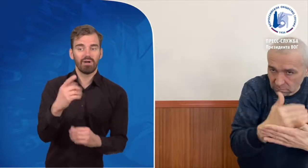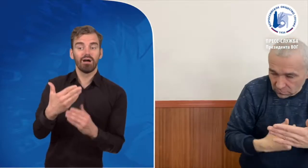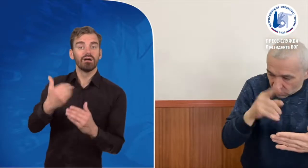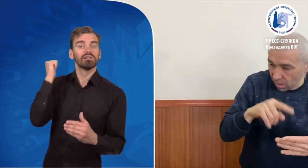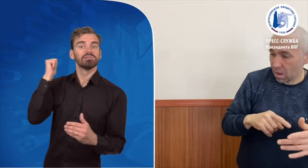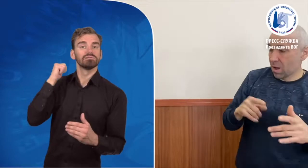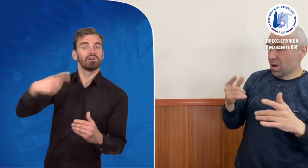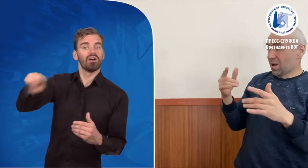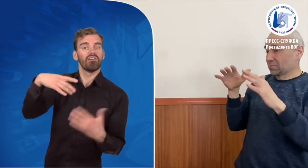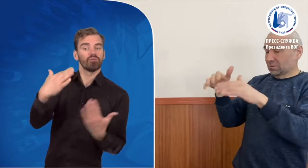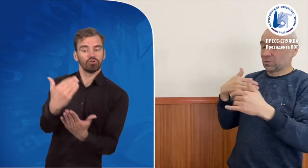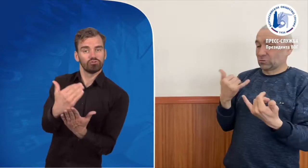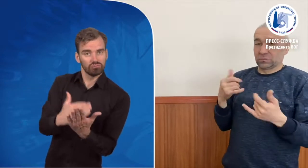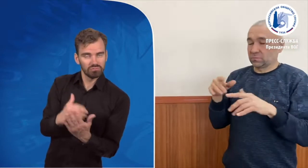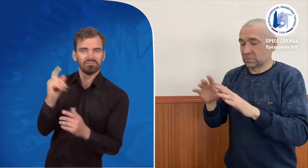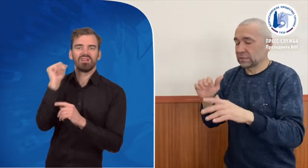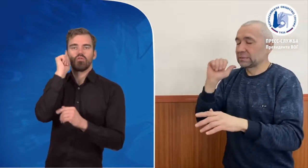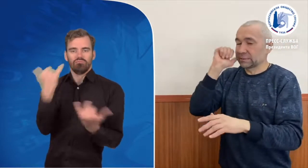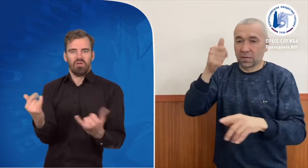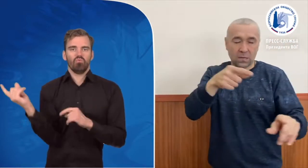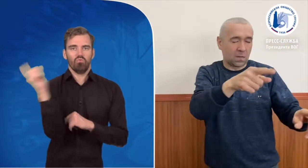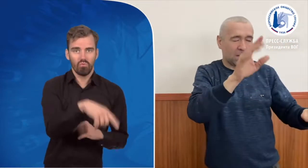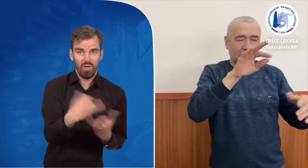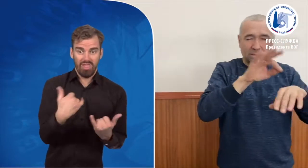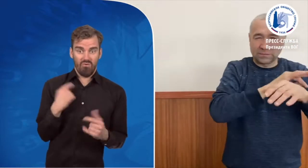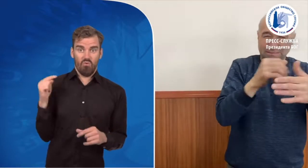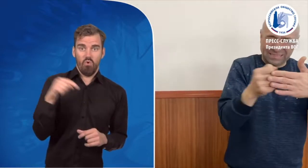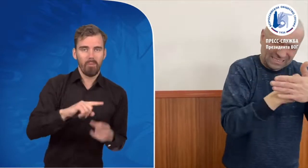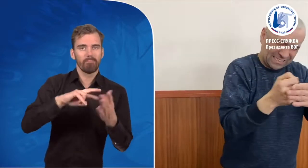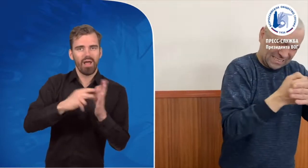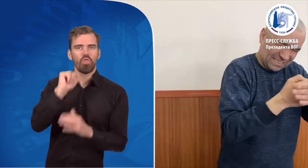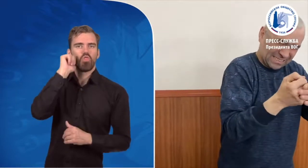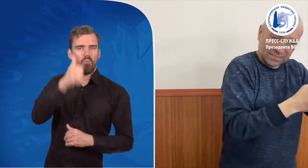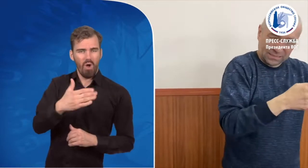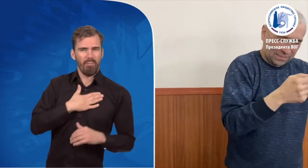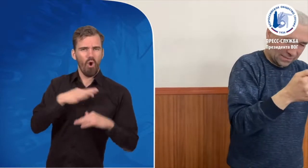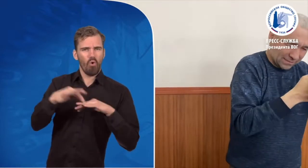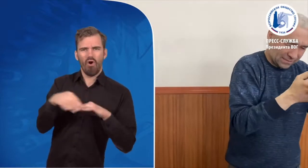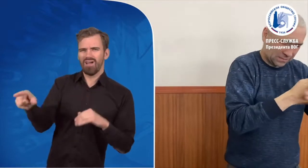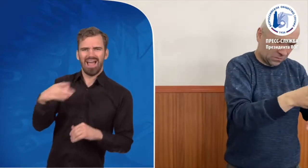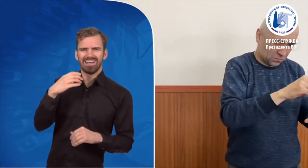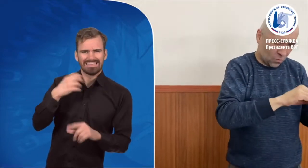All this time we lived half-starving, malnourished, but here we were able to eat.